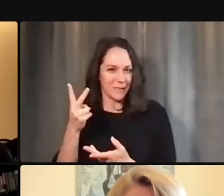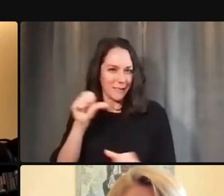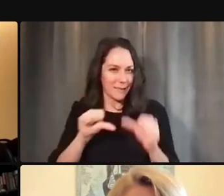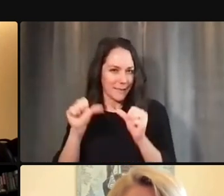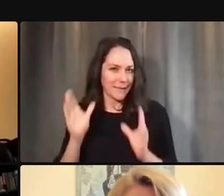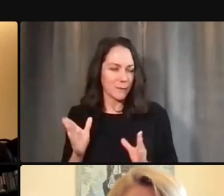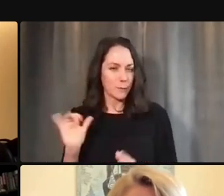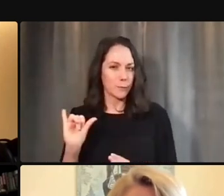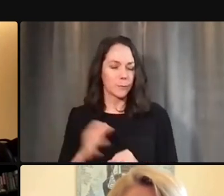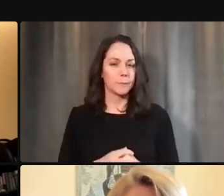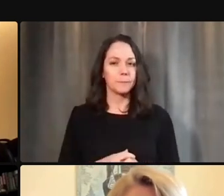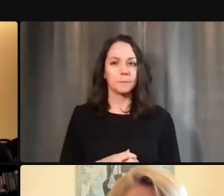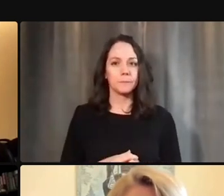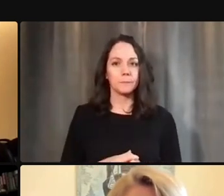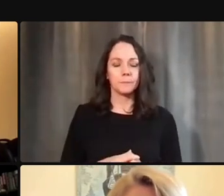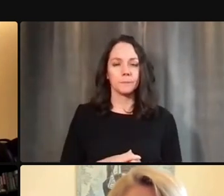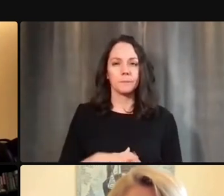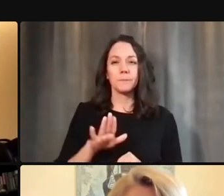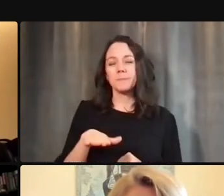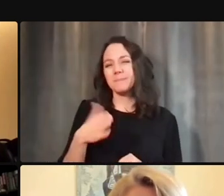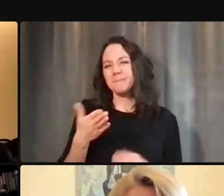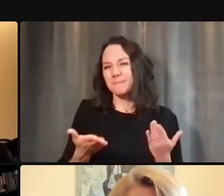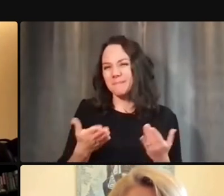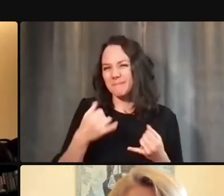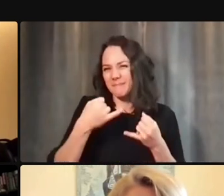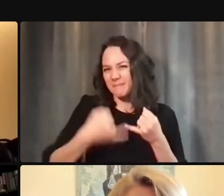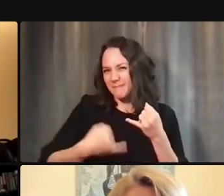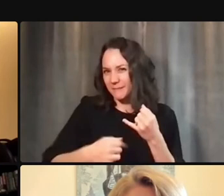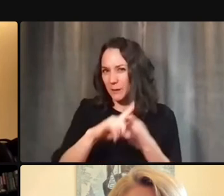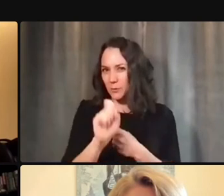as our last question to wrap up, because I know we're almost at 1230.